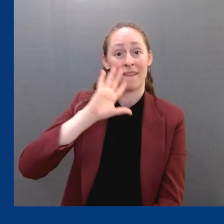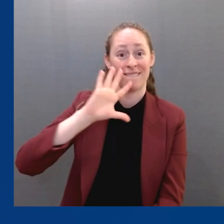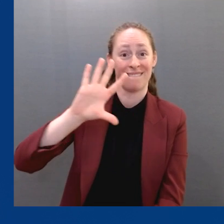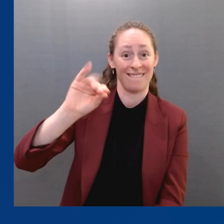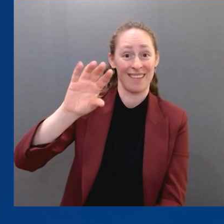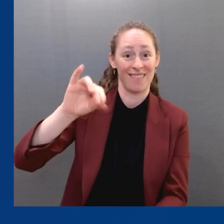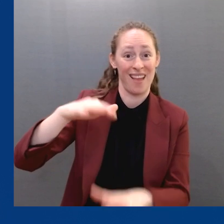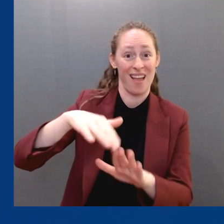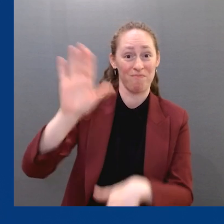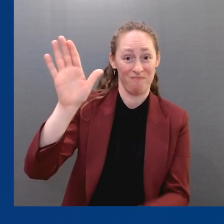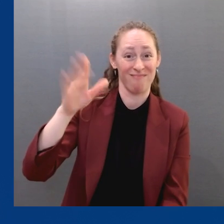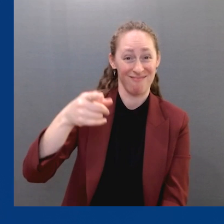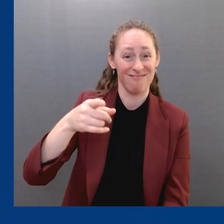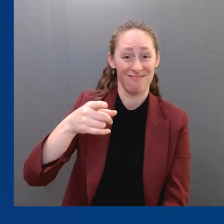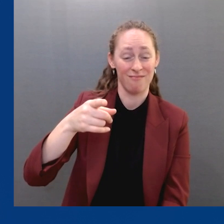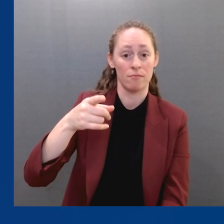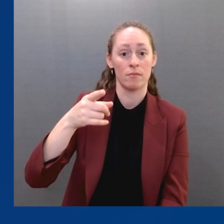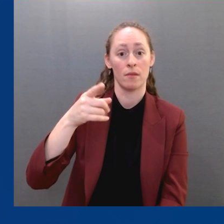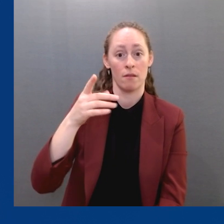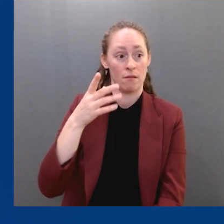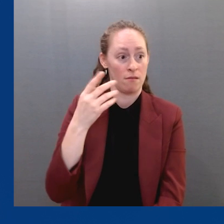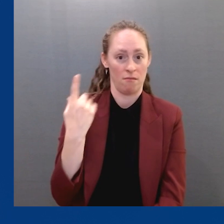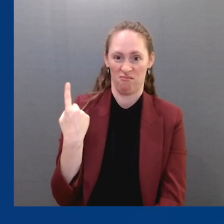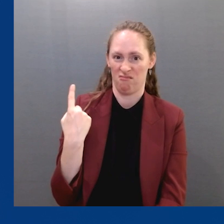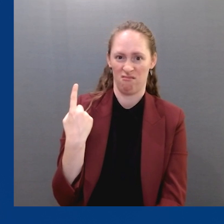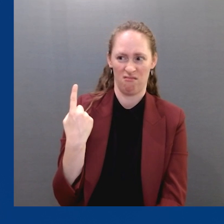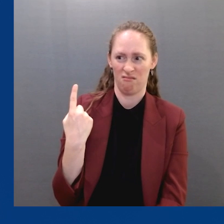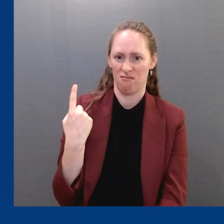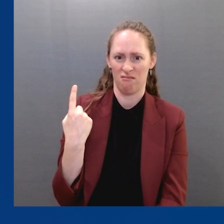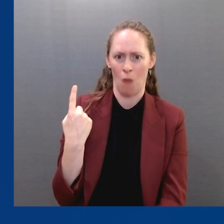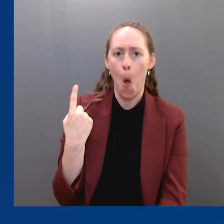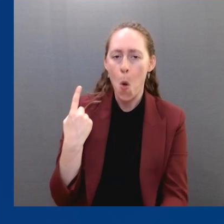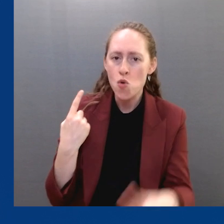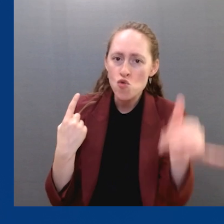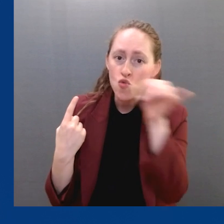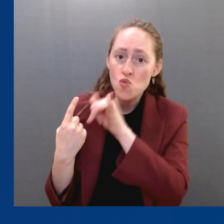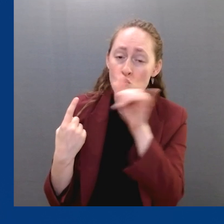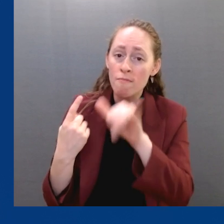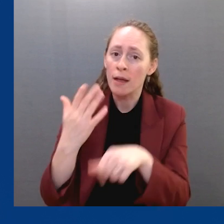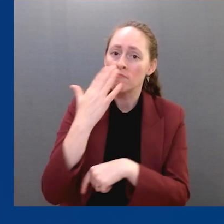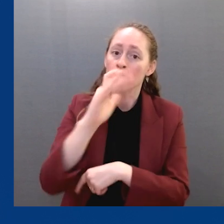represented by the Navy blue line had four times the risk of dying from COVID-19